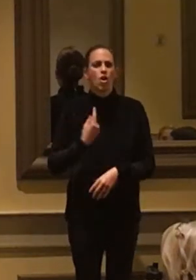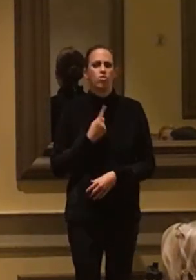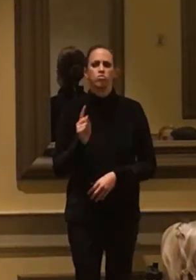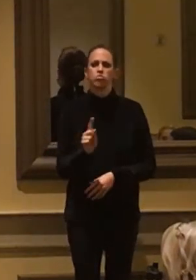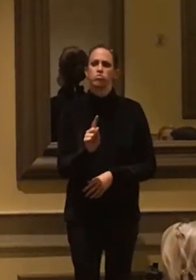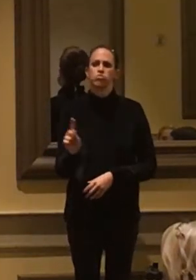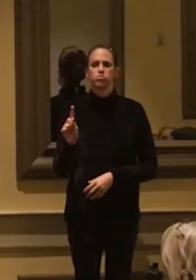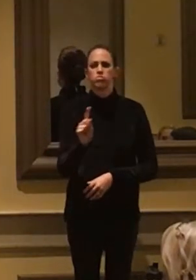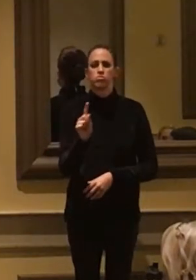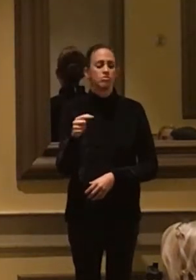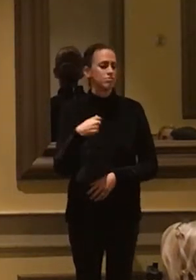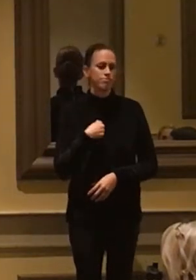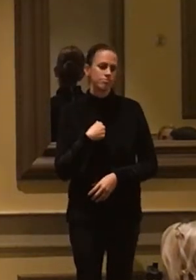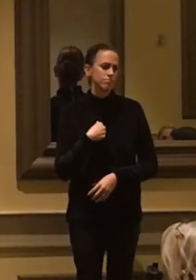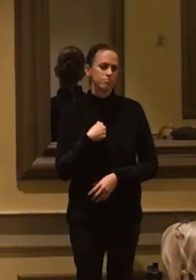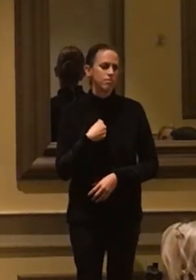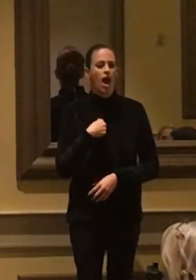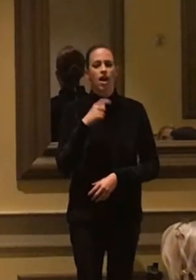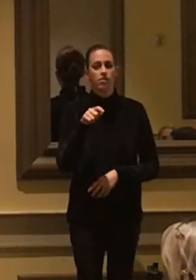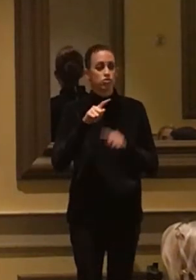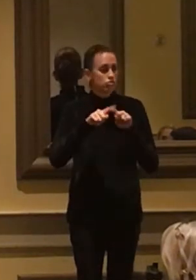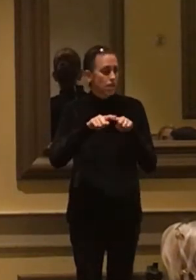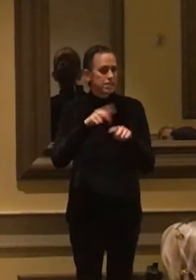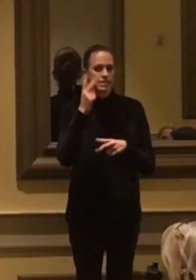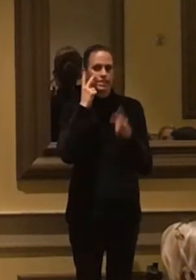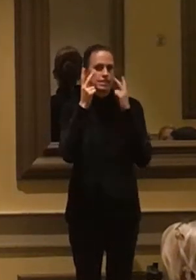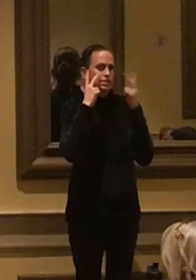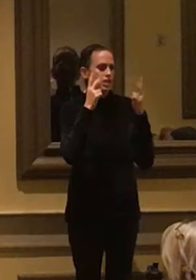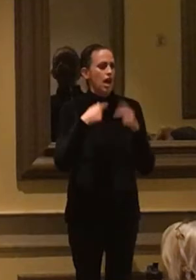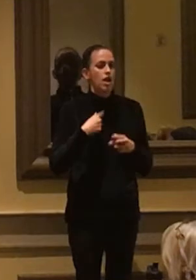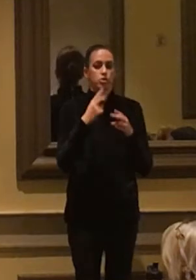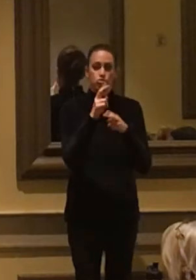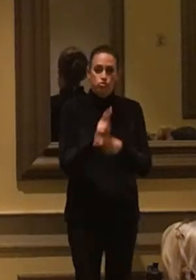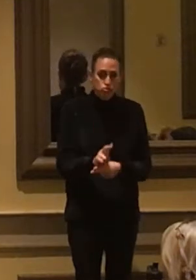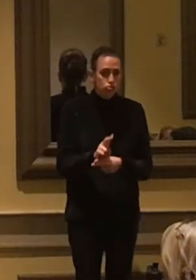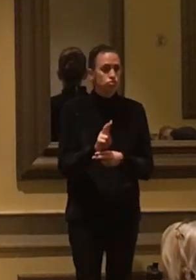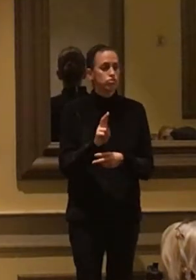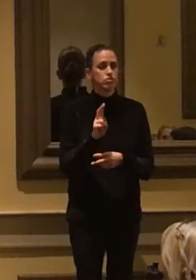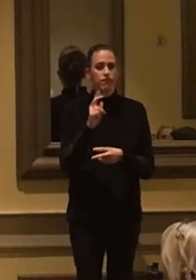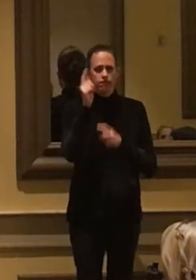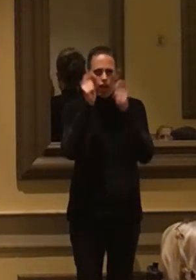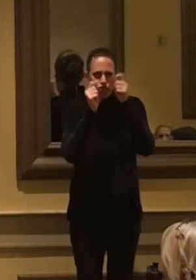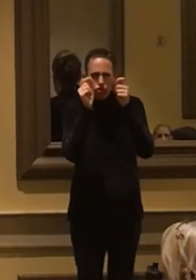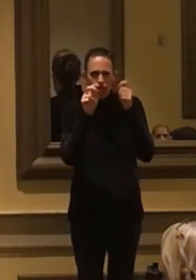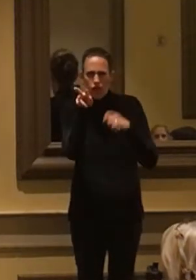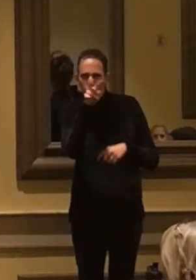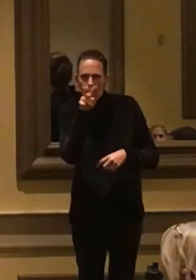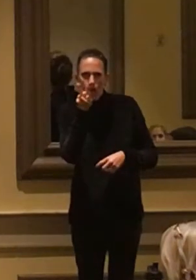I have to rely on Dan, what I can see. I use the facial cues and I become adept at lip reading to make communication a little easier.